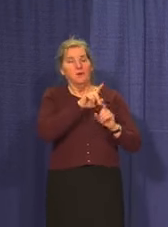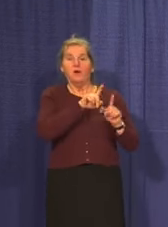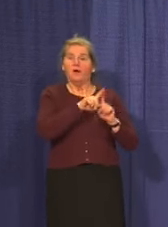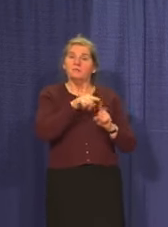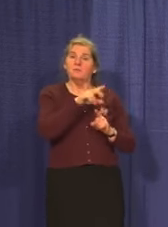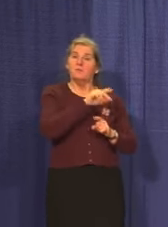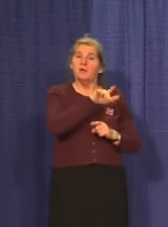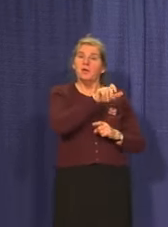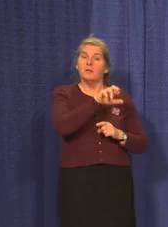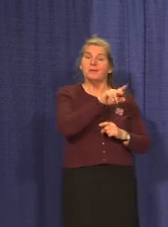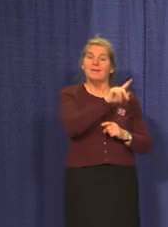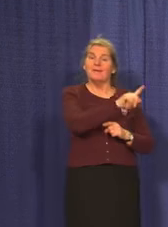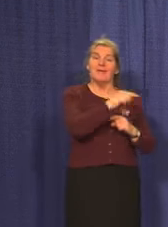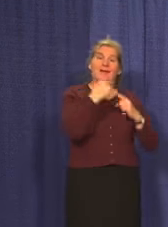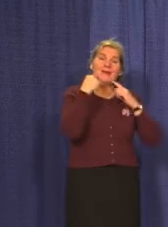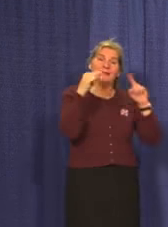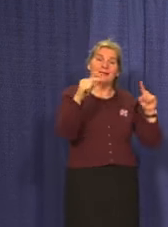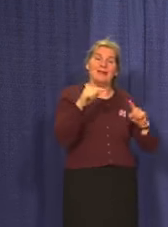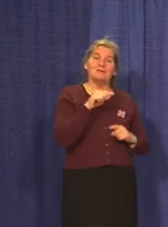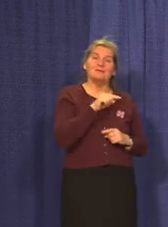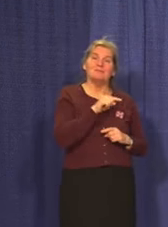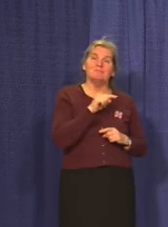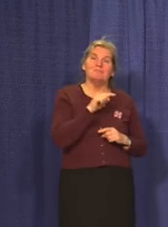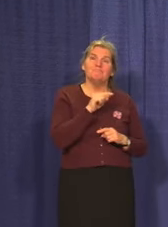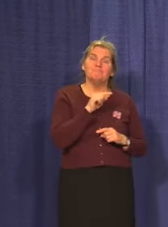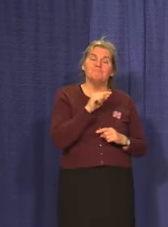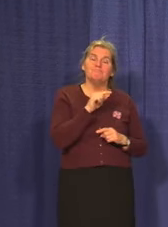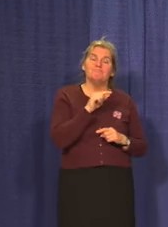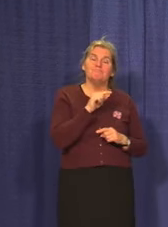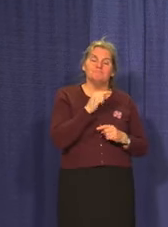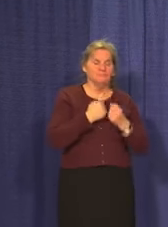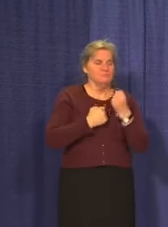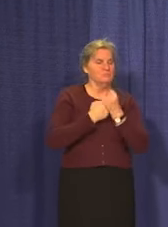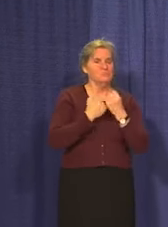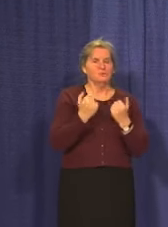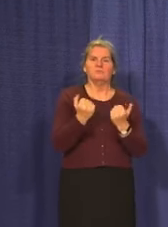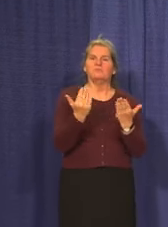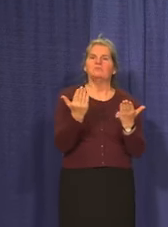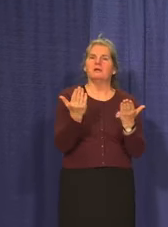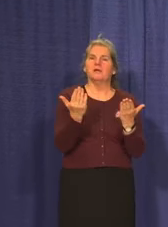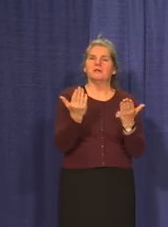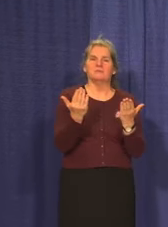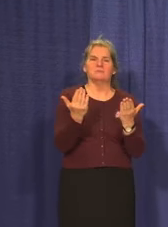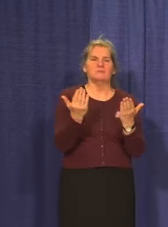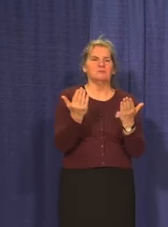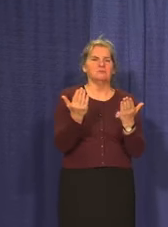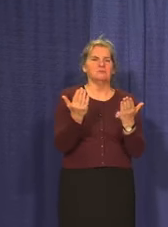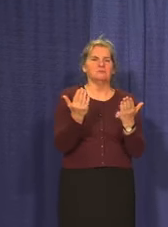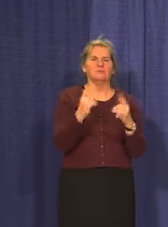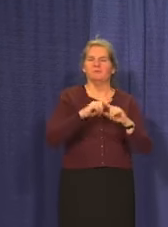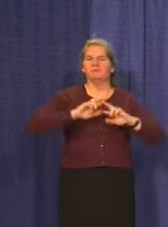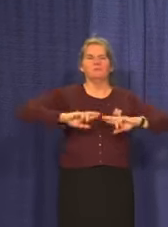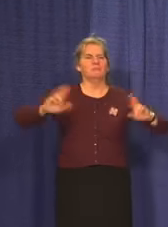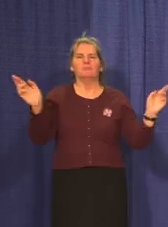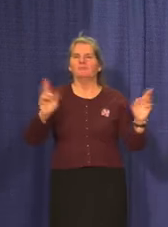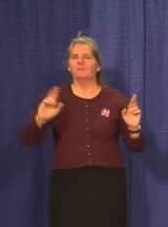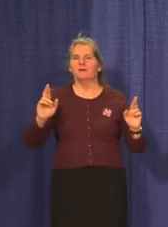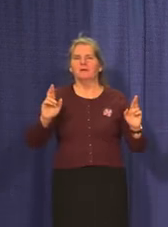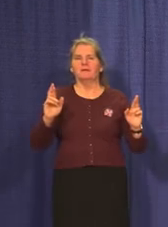WHICH REALLY HELPED TO SUPPORT THE RECOMMENDATION THAT WE WERE ALREADY PREPARING AS THE PREMIER